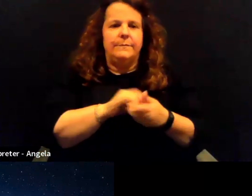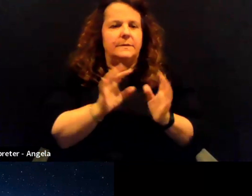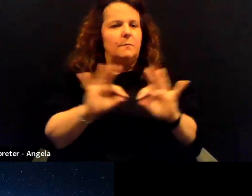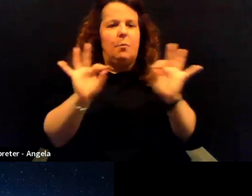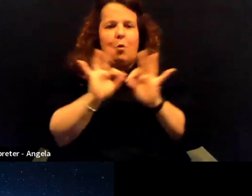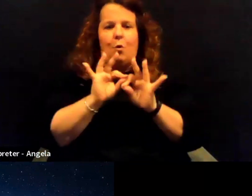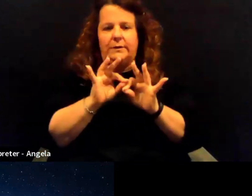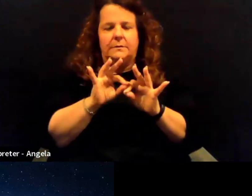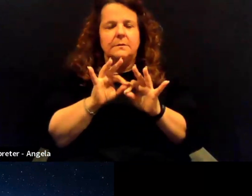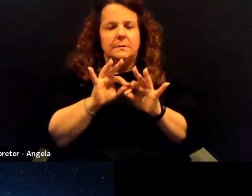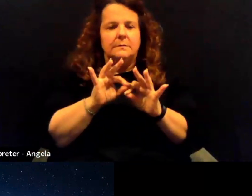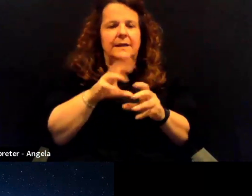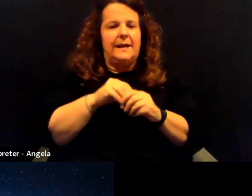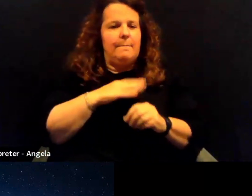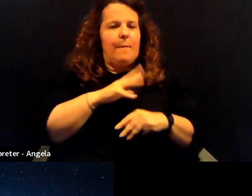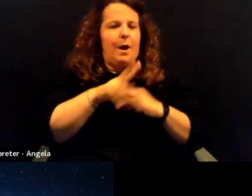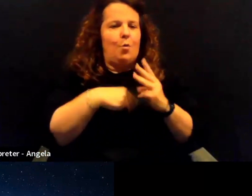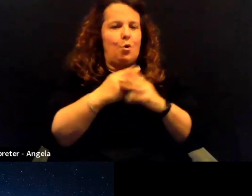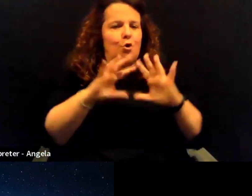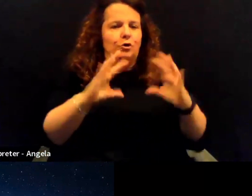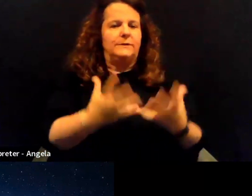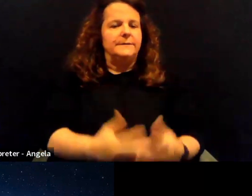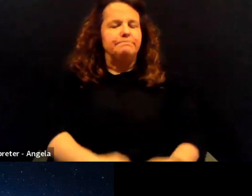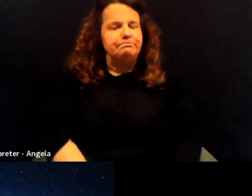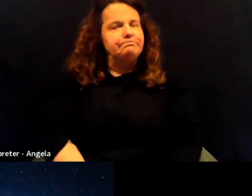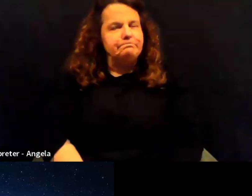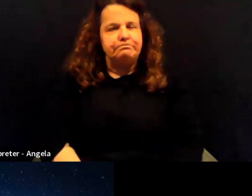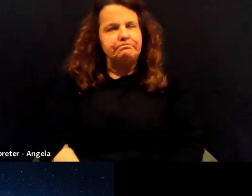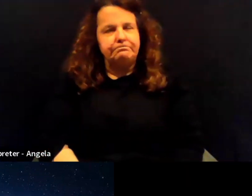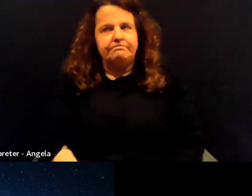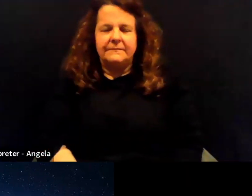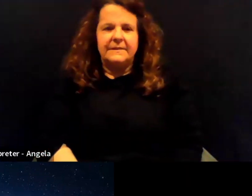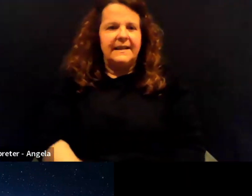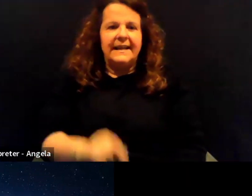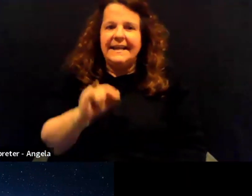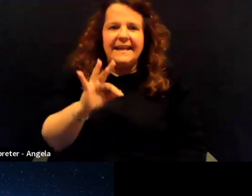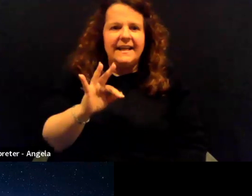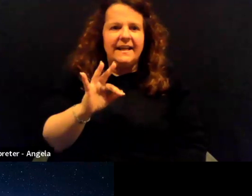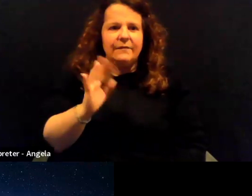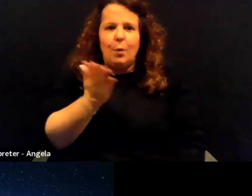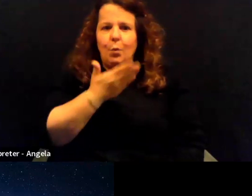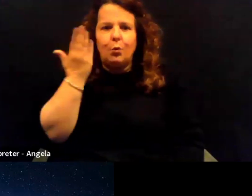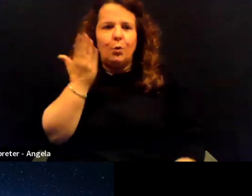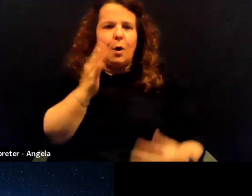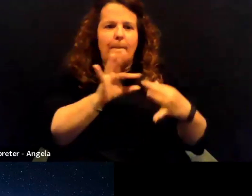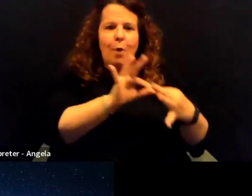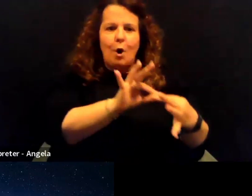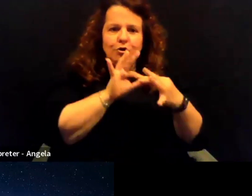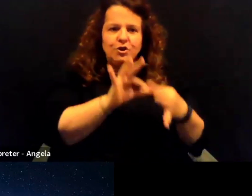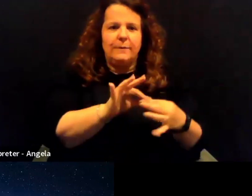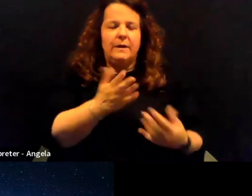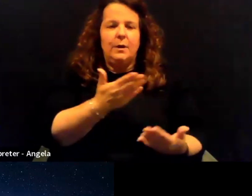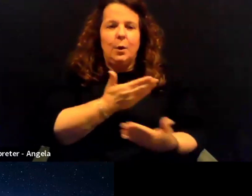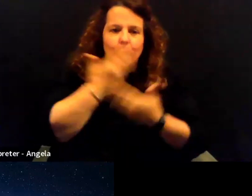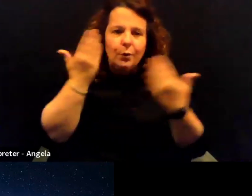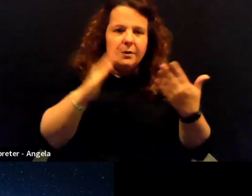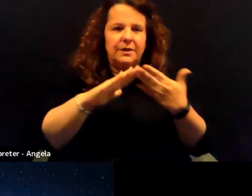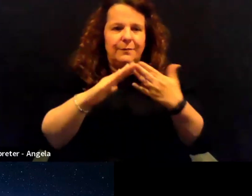but it's also, I think, in the in the world at large, if we don't create partnerships, we don't create community, then we are, we really